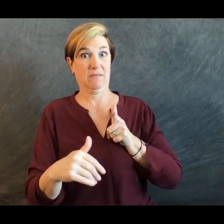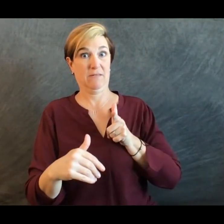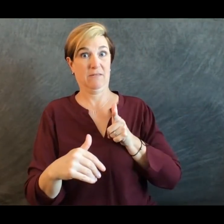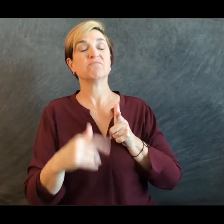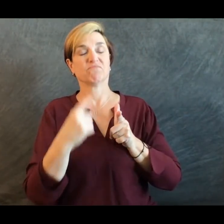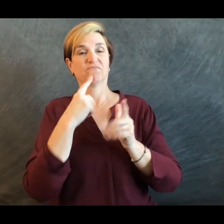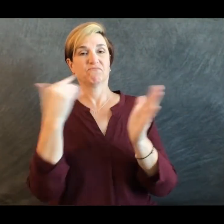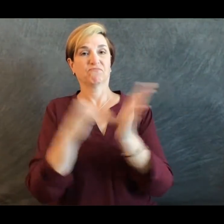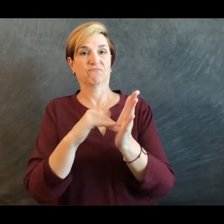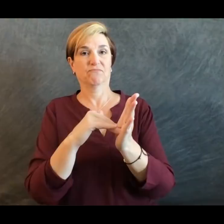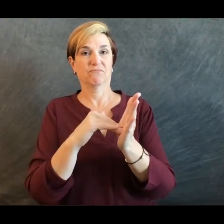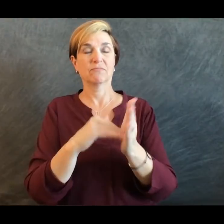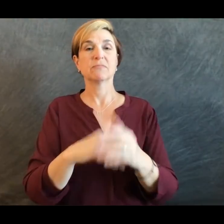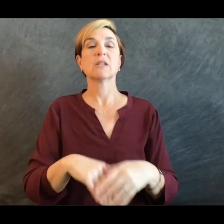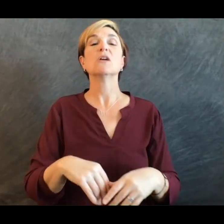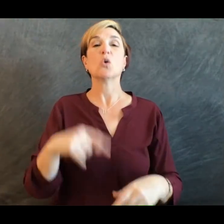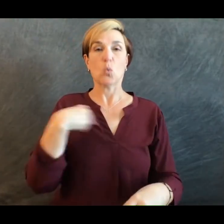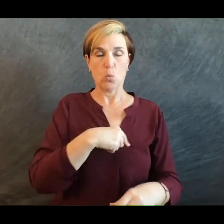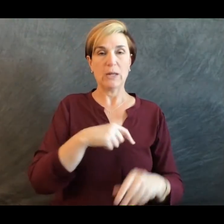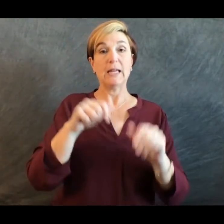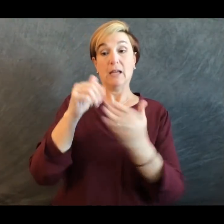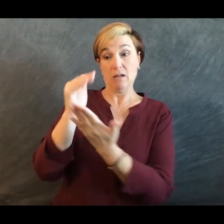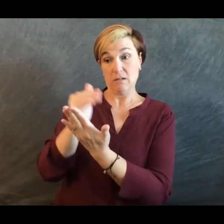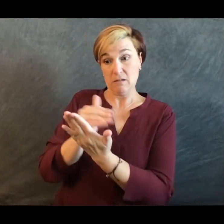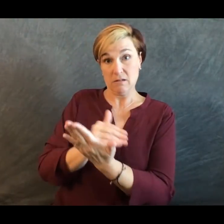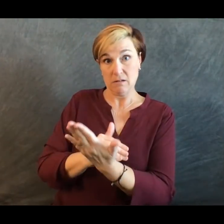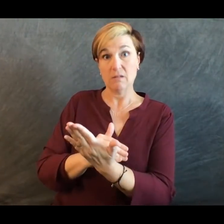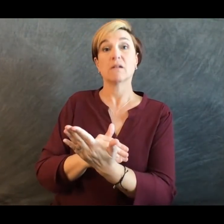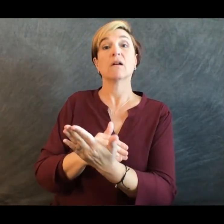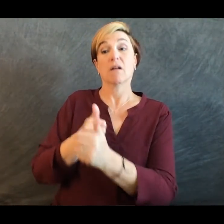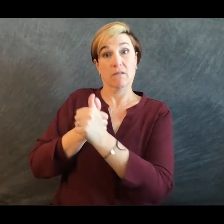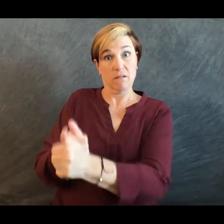quantitatively is working and I want to say thank you to America for your